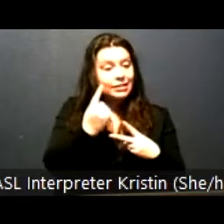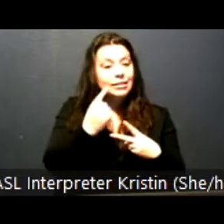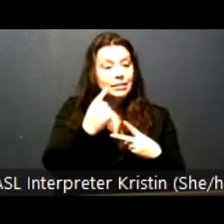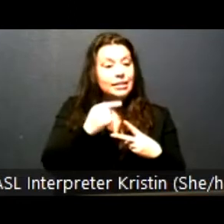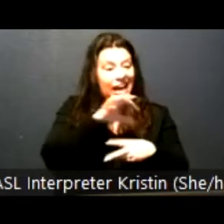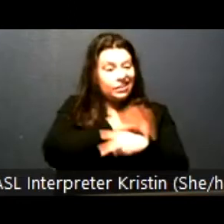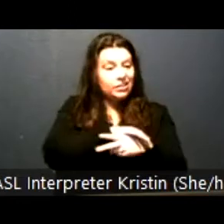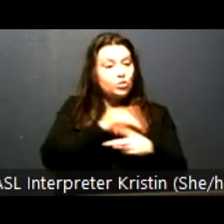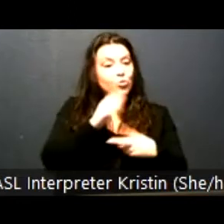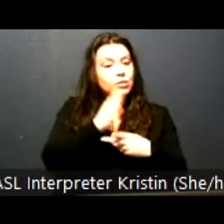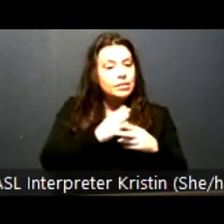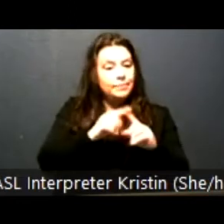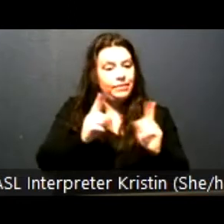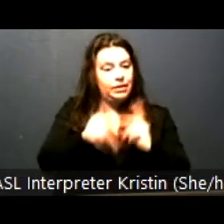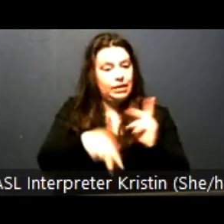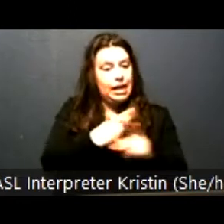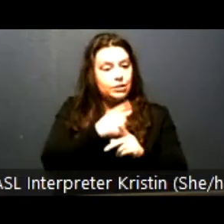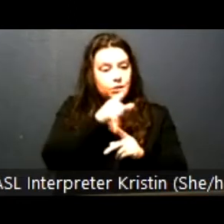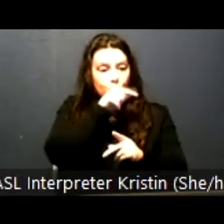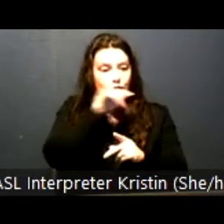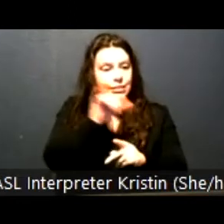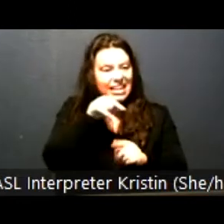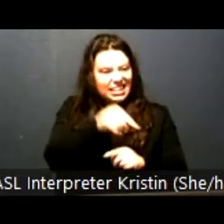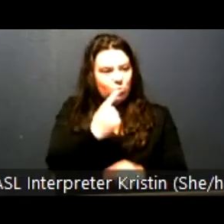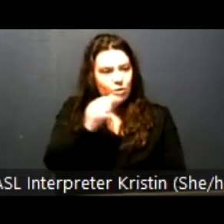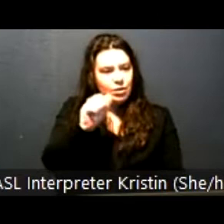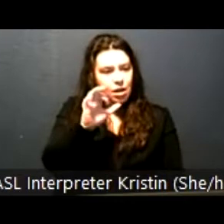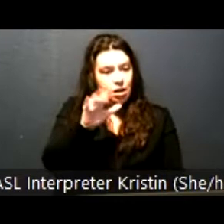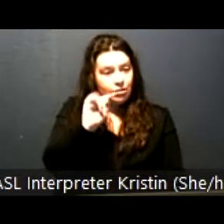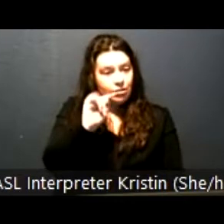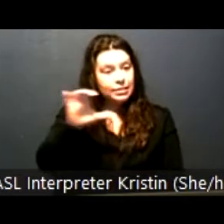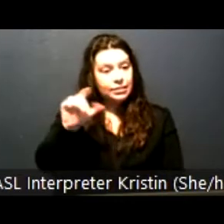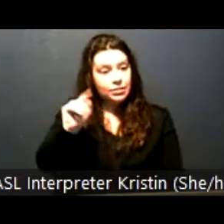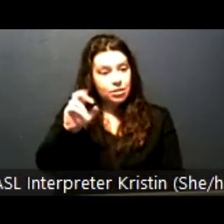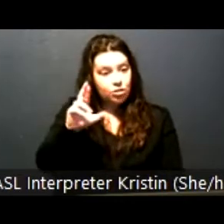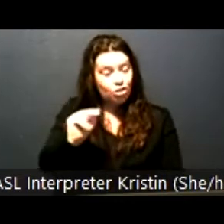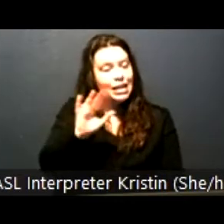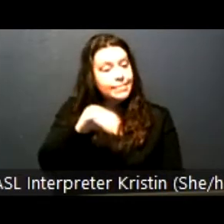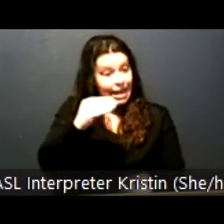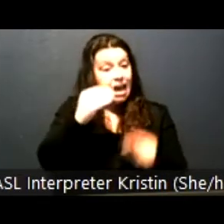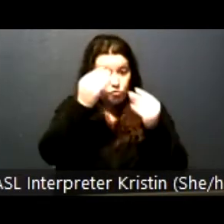different types of birds, like this Arctic tern and that's giving you some type of data, and then